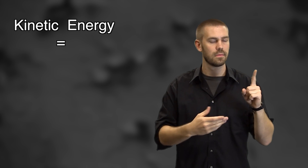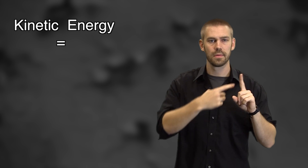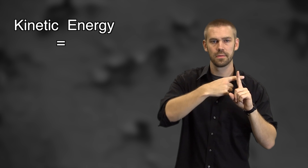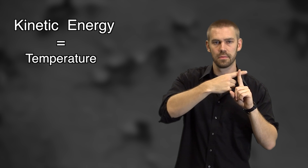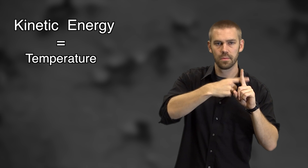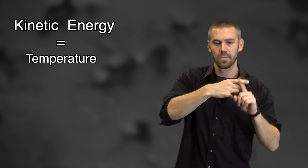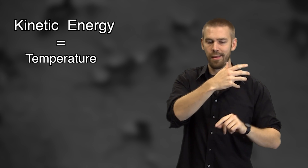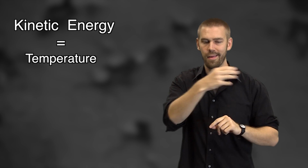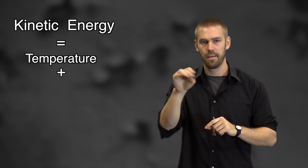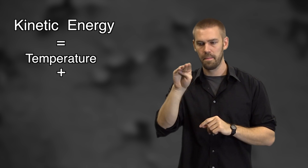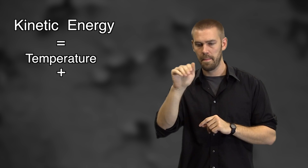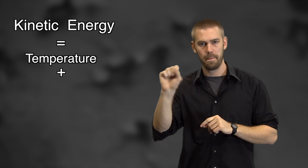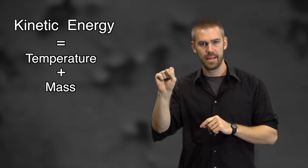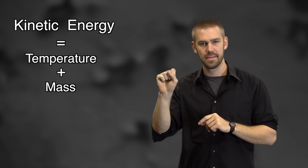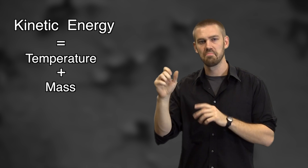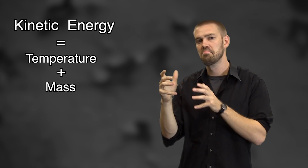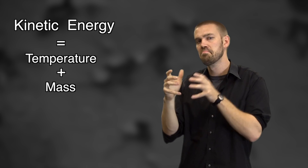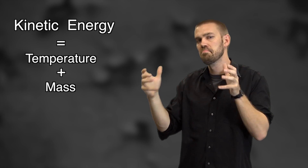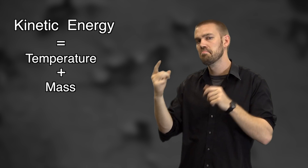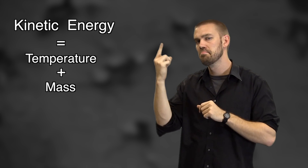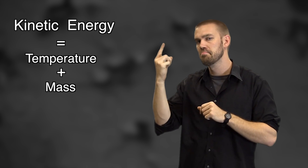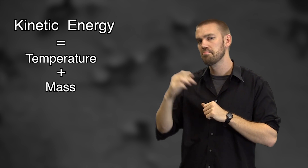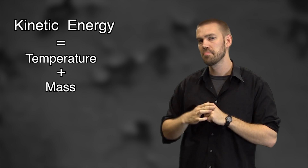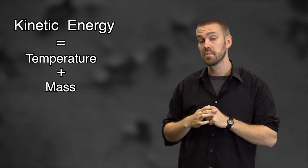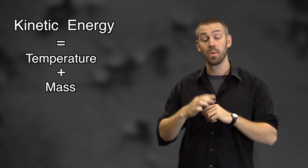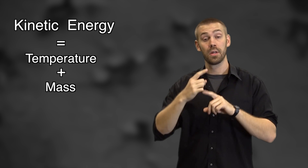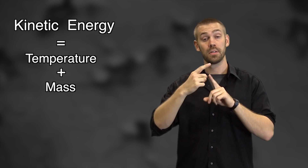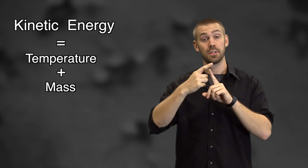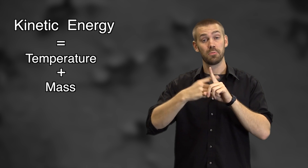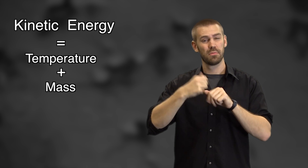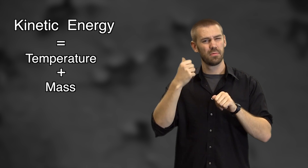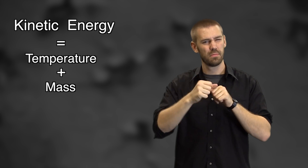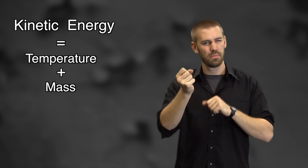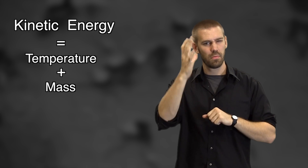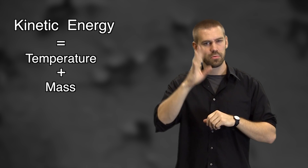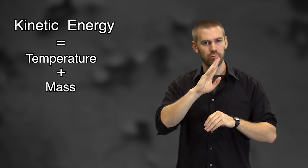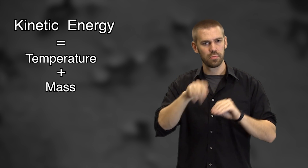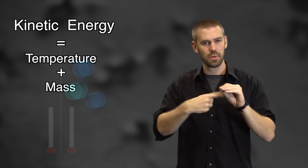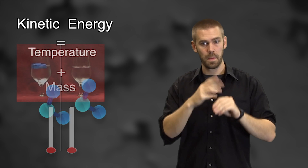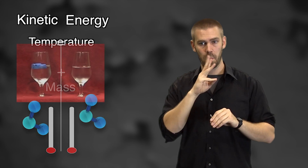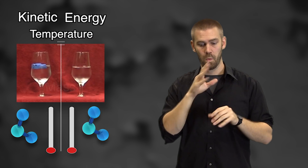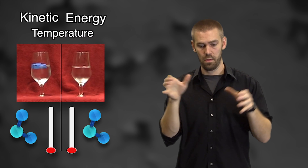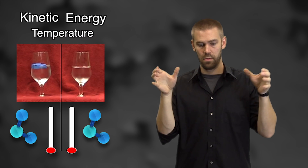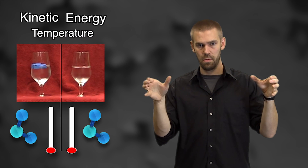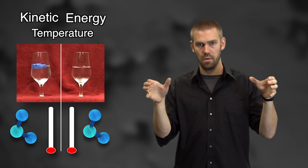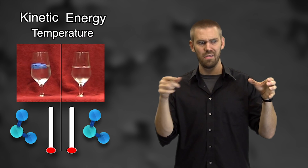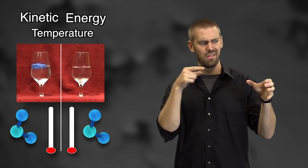and that involves two things, temperature and mass, or how much of something. So if you remember Austin talked about temperature